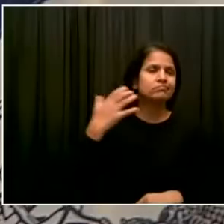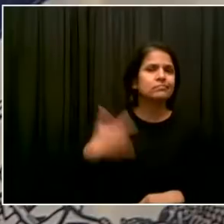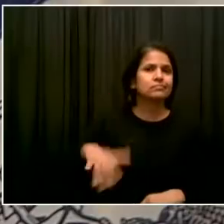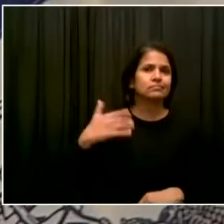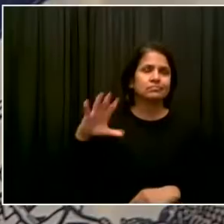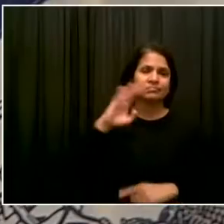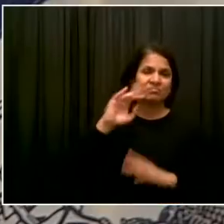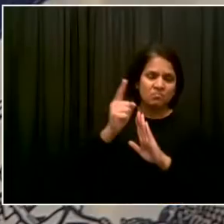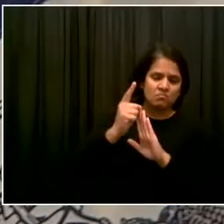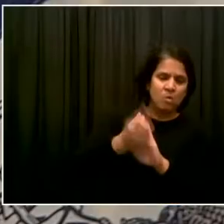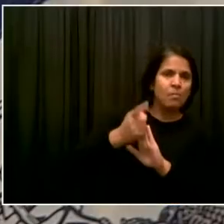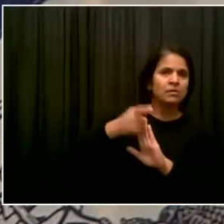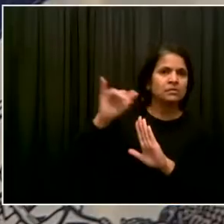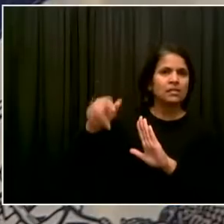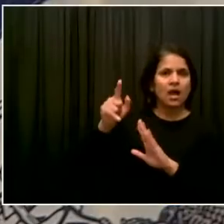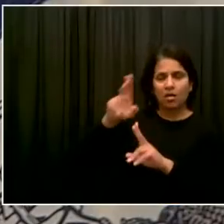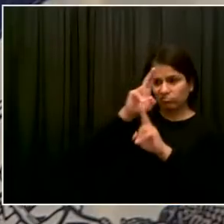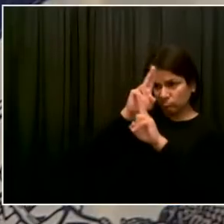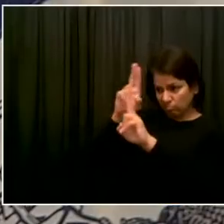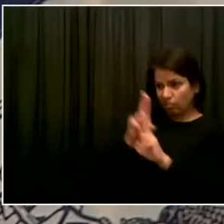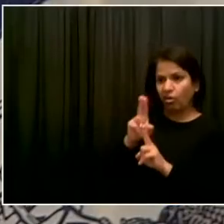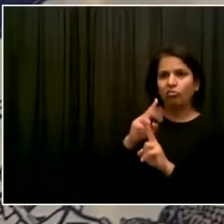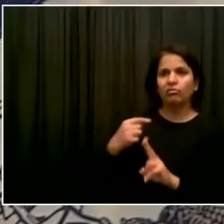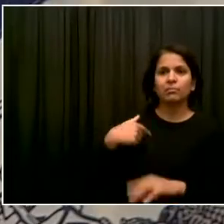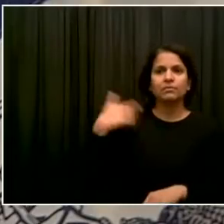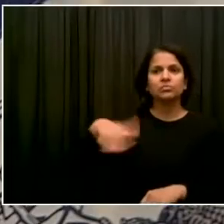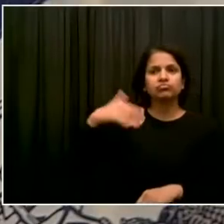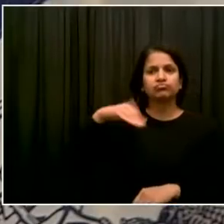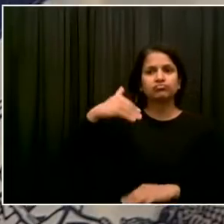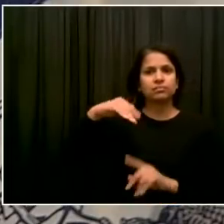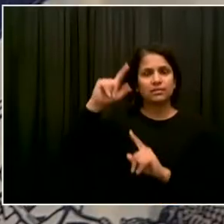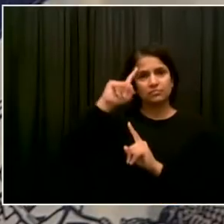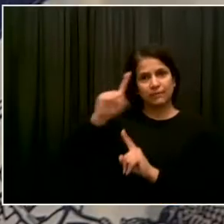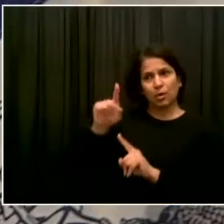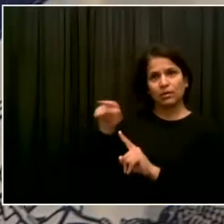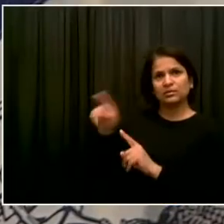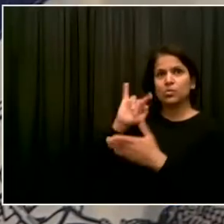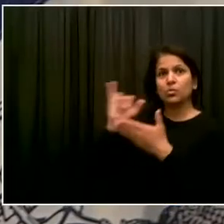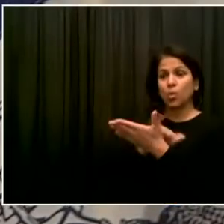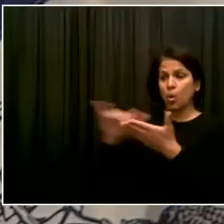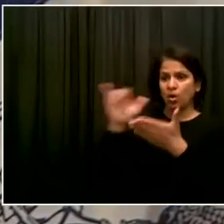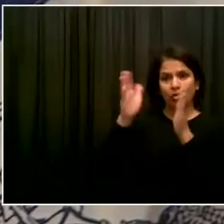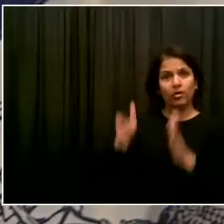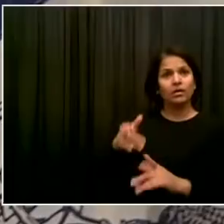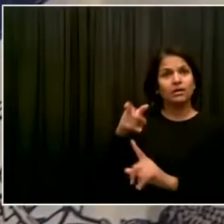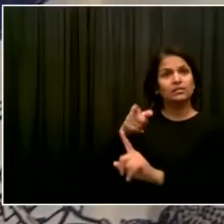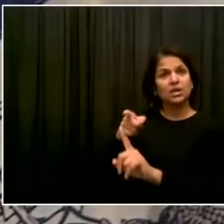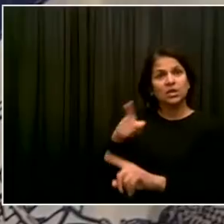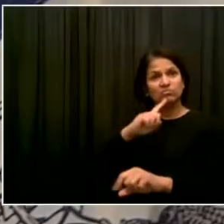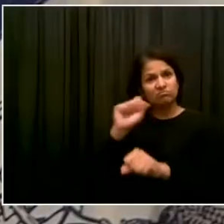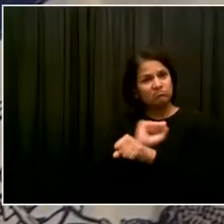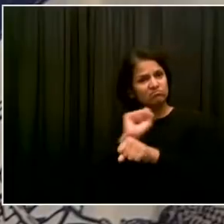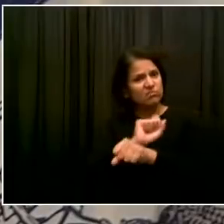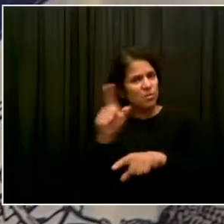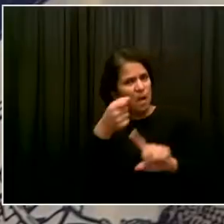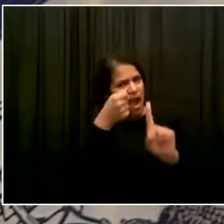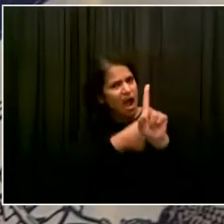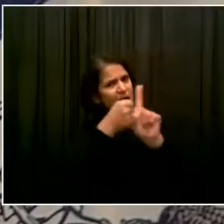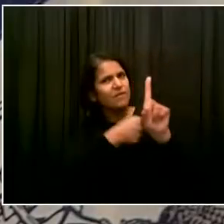PROFOUND. THIS IS A VERY SPECIAL MOMENT AND A VERY SPECIAL HONOR FOR ME TO RECOGNIZE A NEW